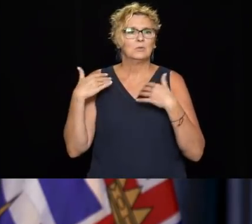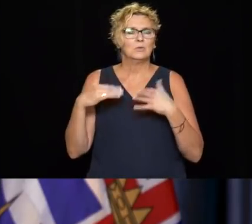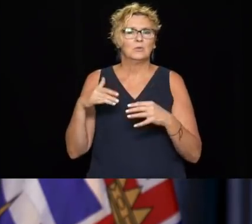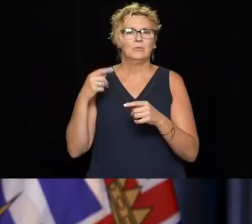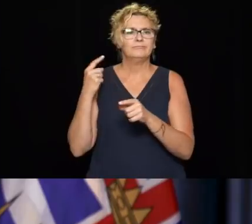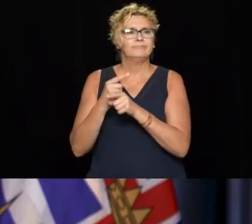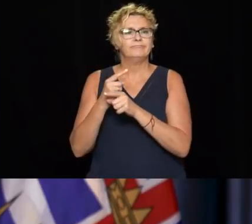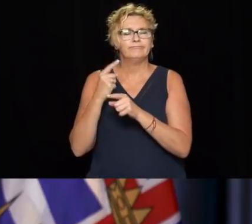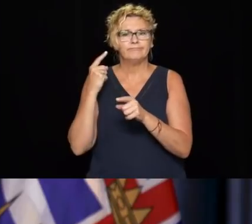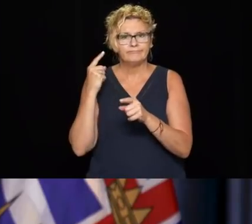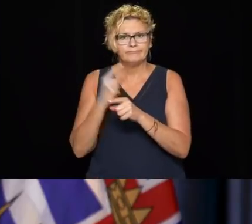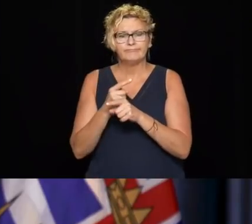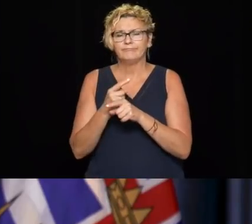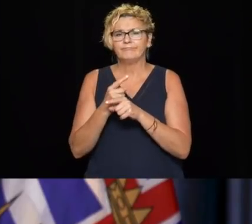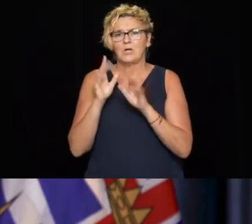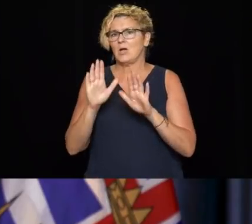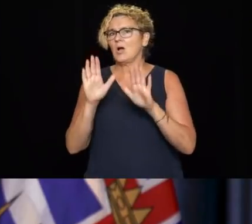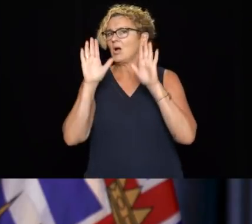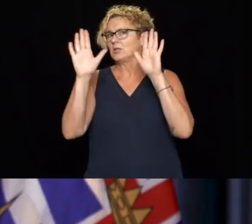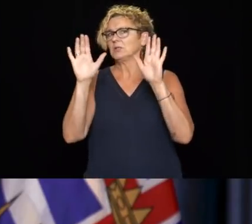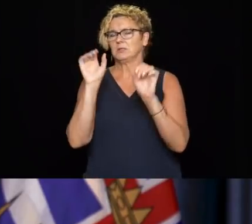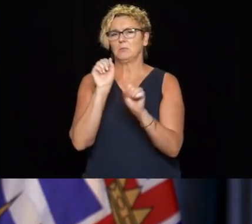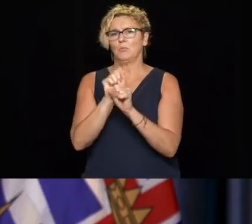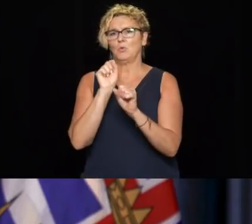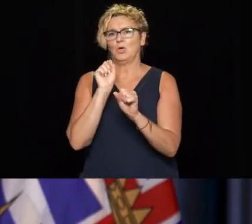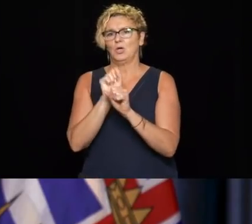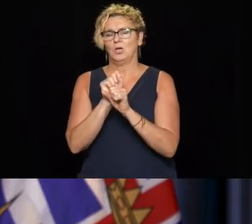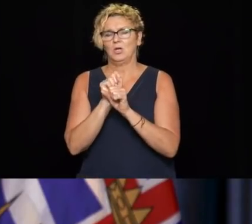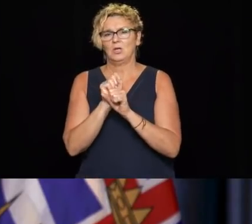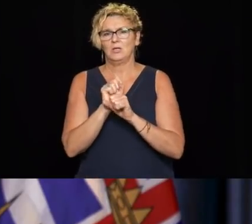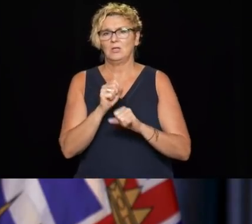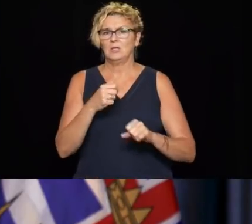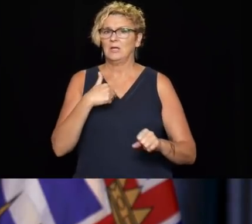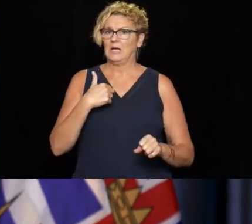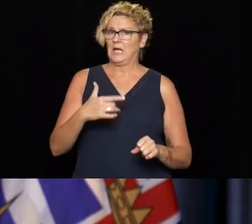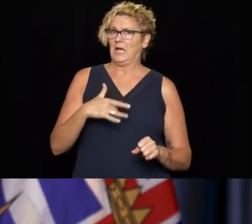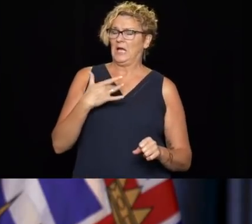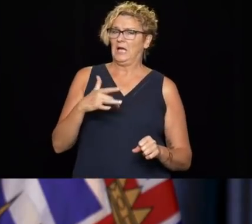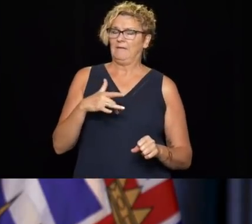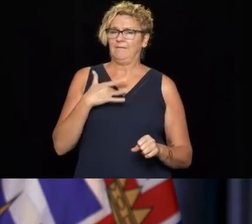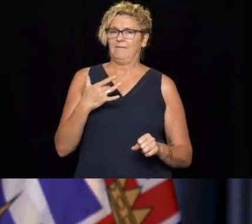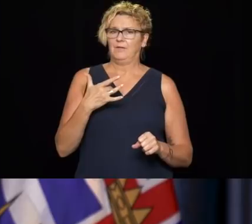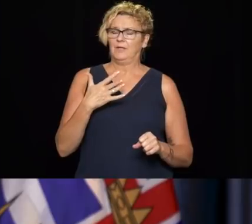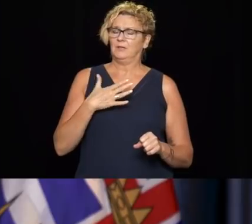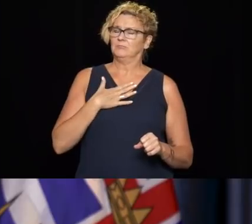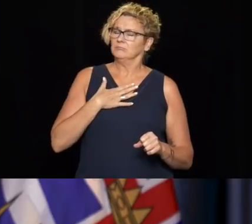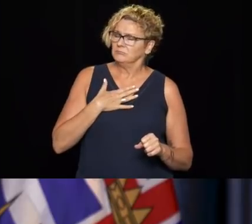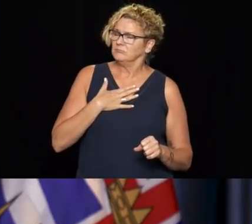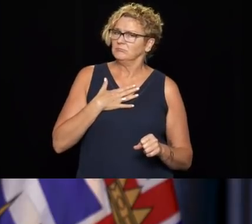will, there were, the work of people such as Dr. Daley and Vancouver Coastal Health region ample lead by Dr.